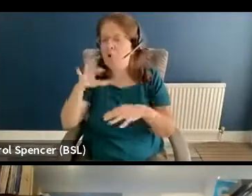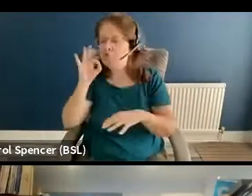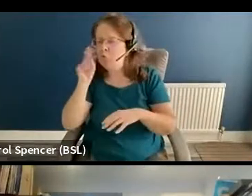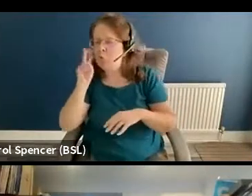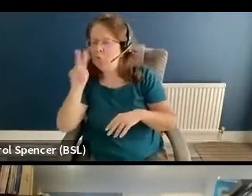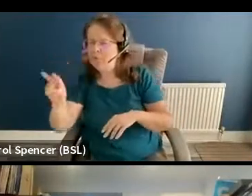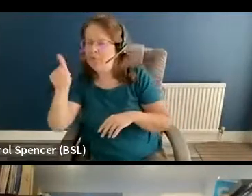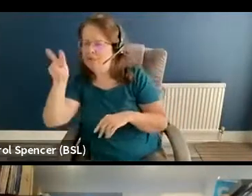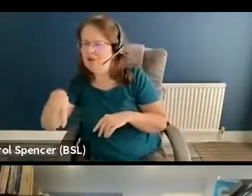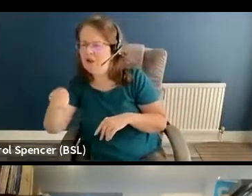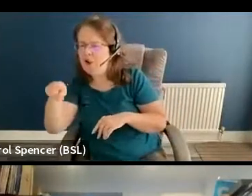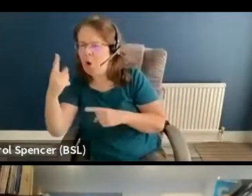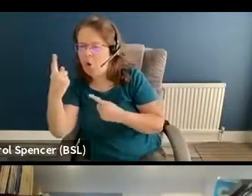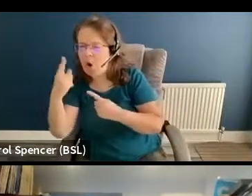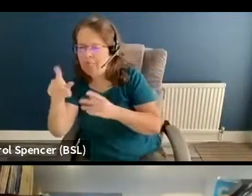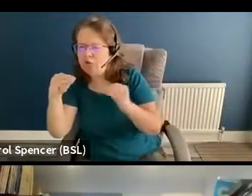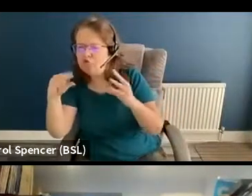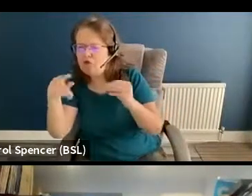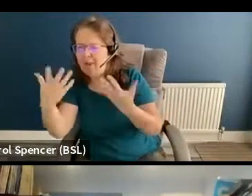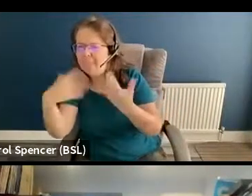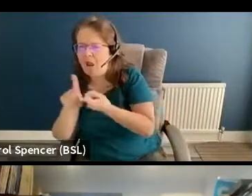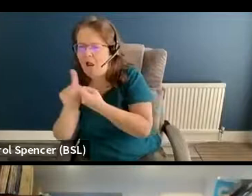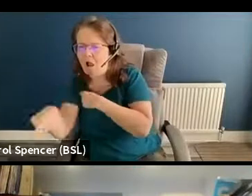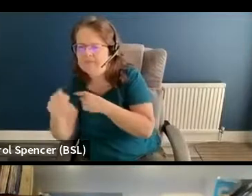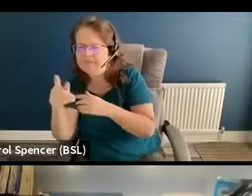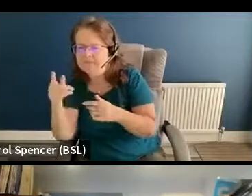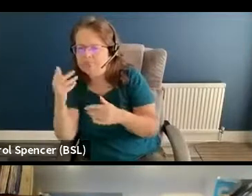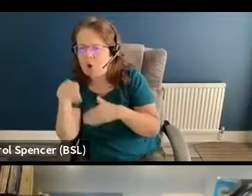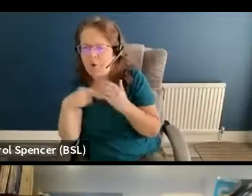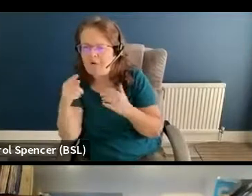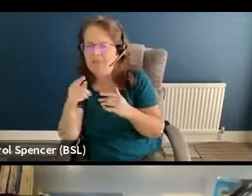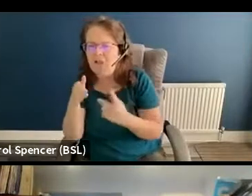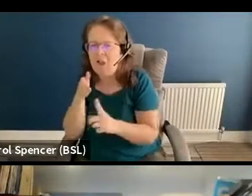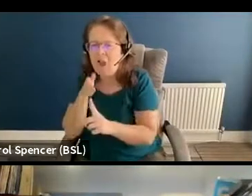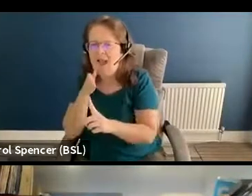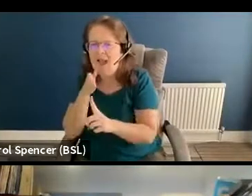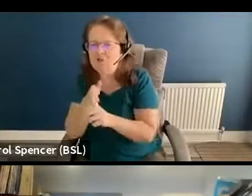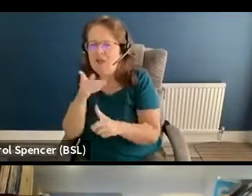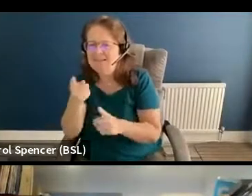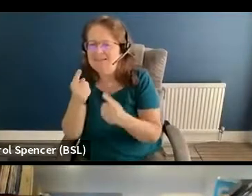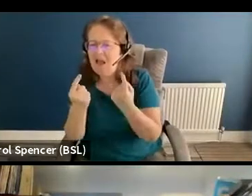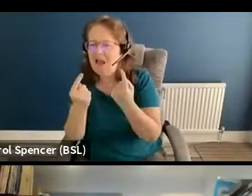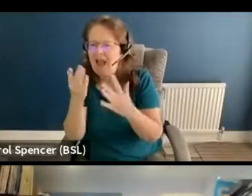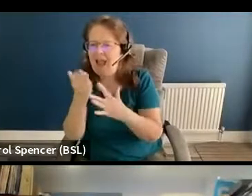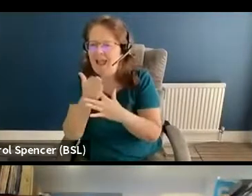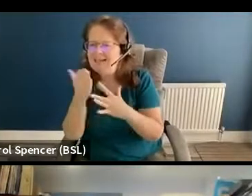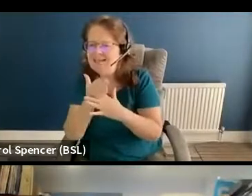you've answered one in the chat around addressing accessibility issues and legacy applications.